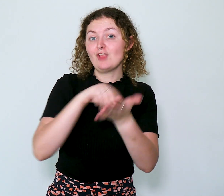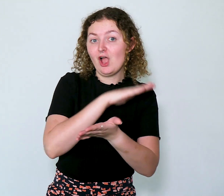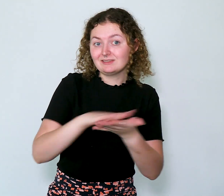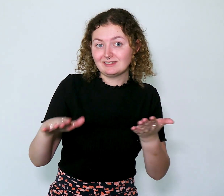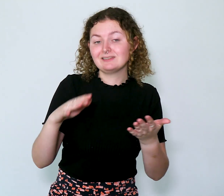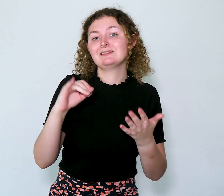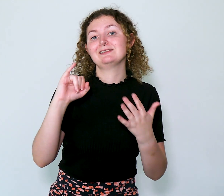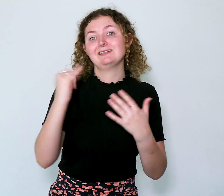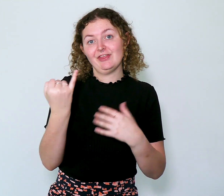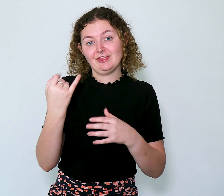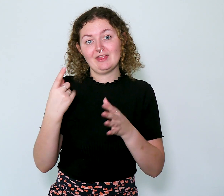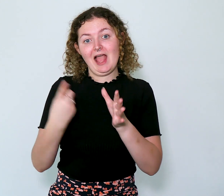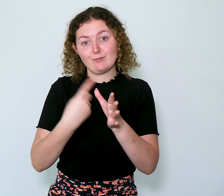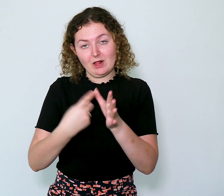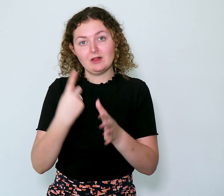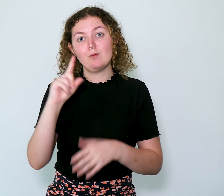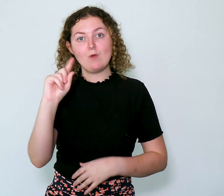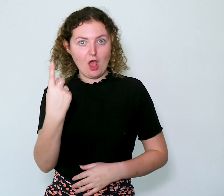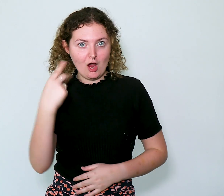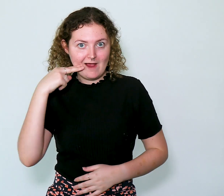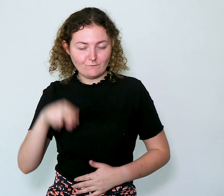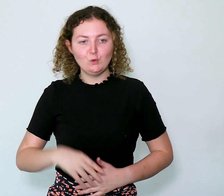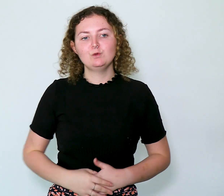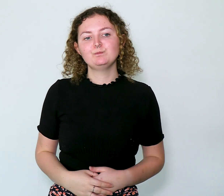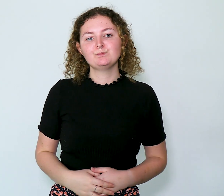and Thursday 6th April at 1pm.